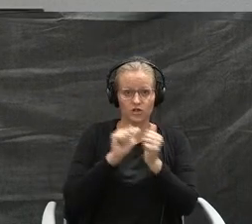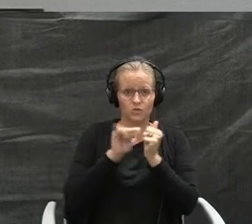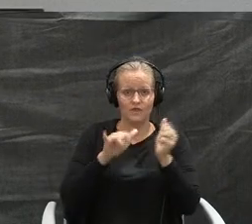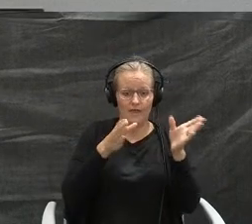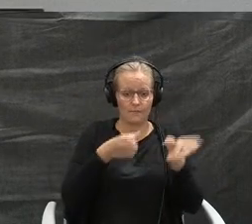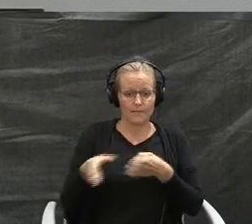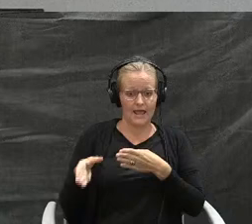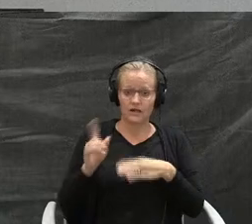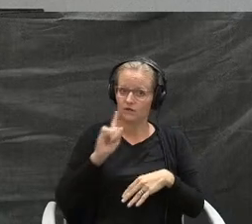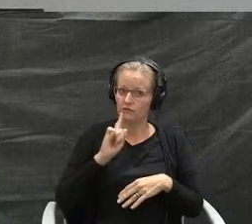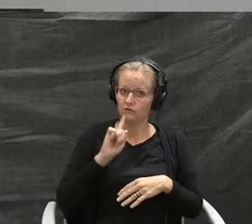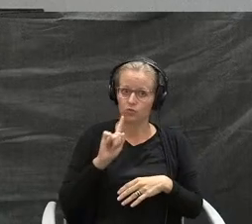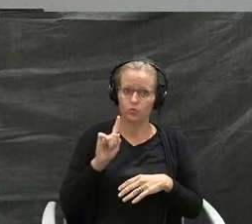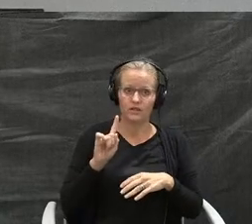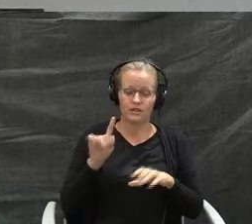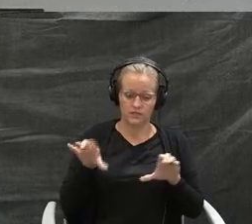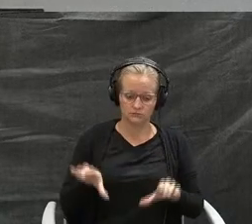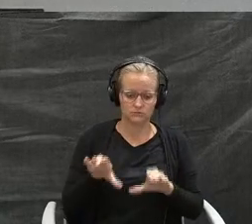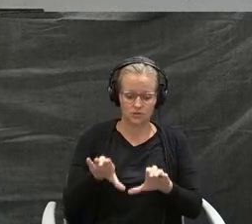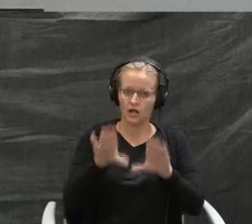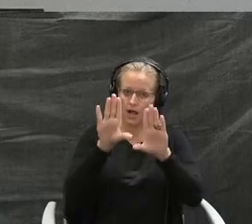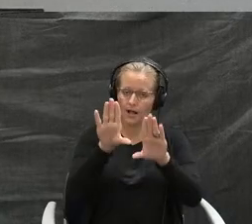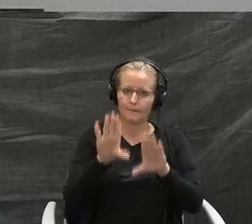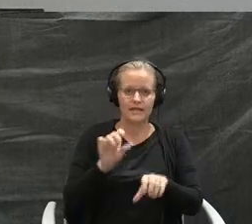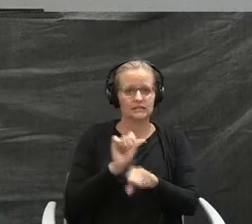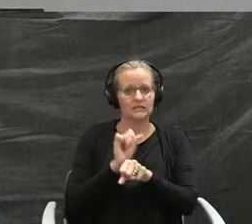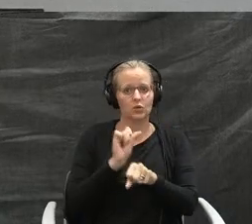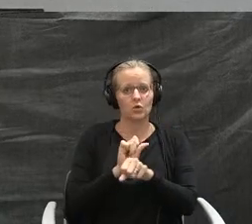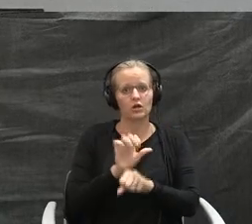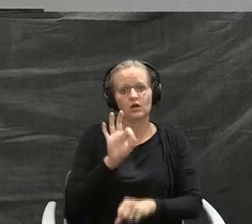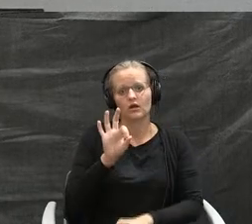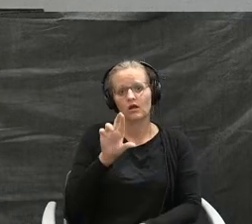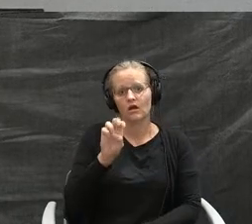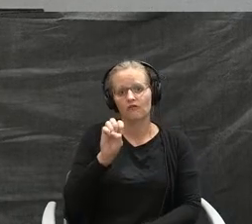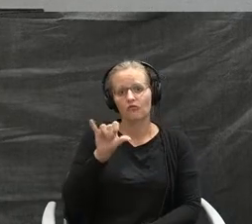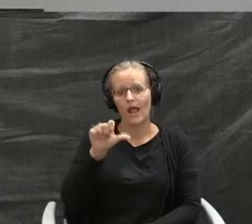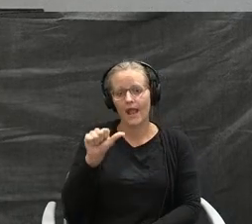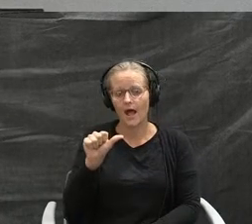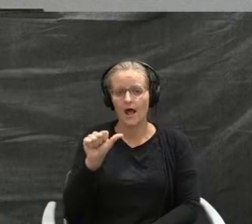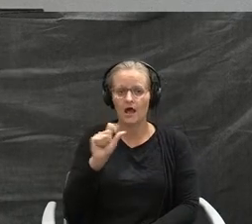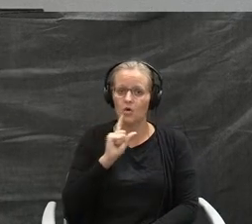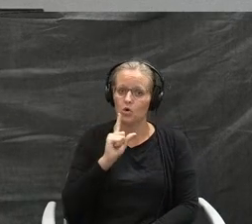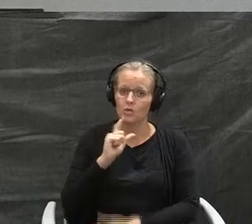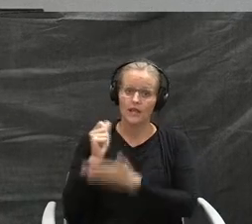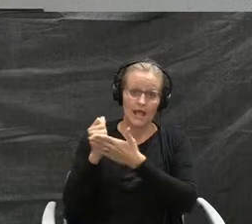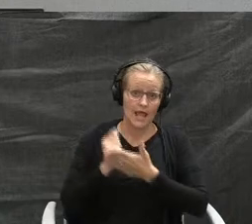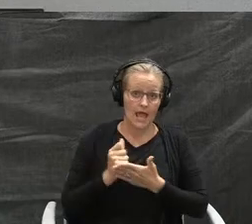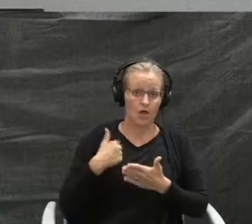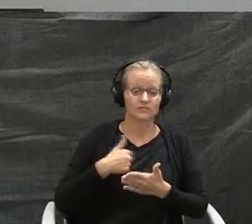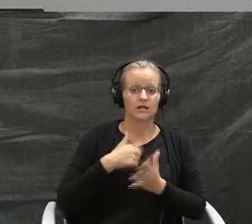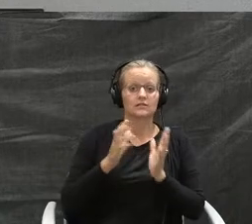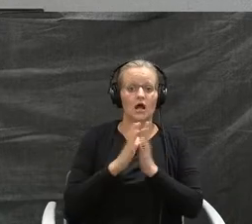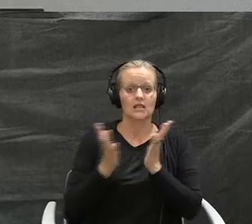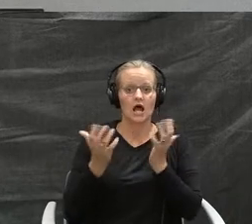amazing work. Frayer Schirrmacher has really helped us alot kind of tying all this together. We're going to use